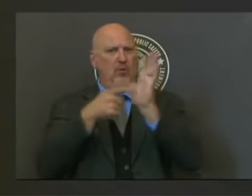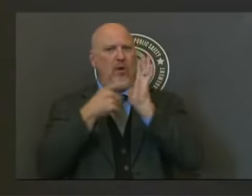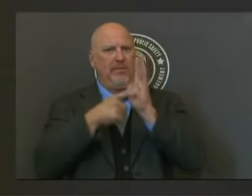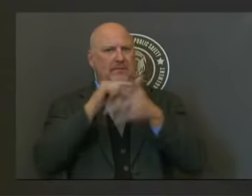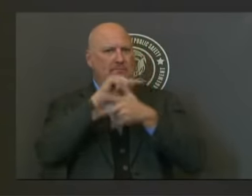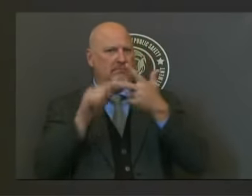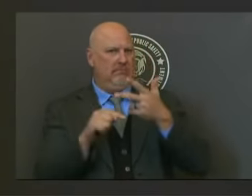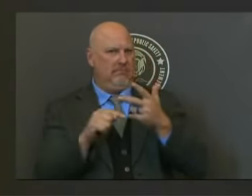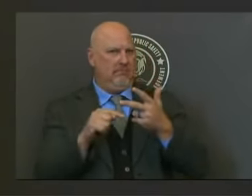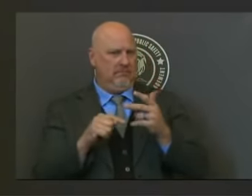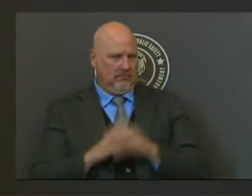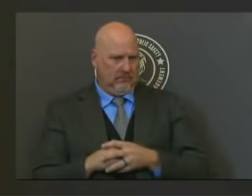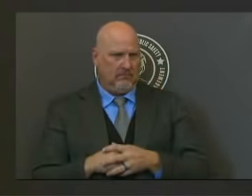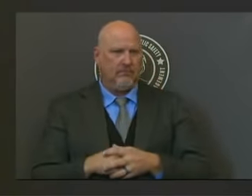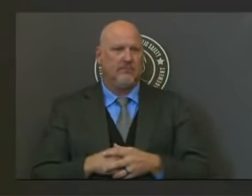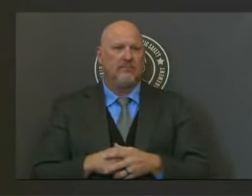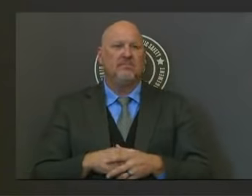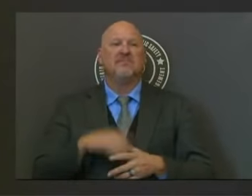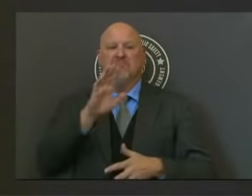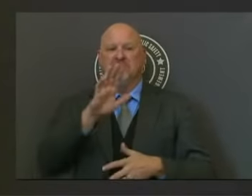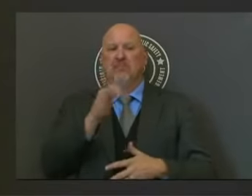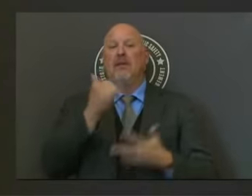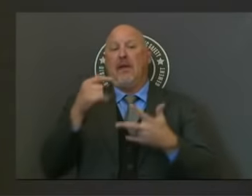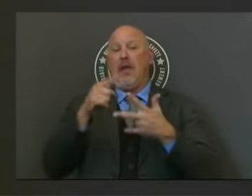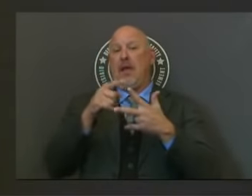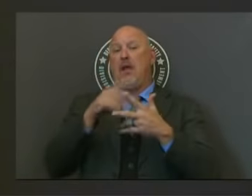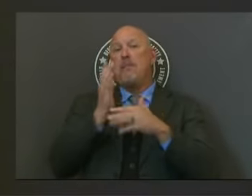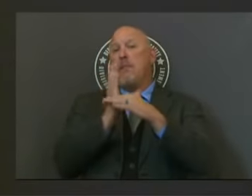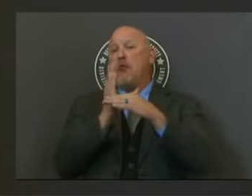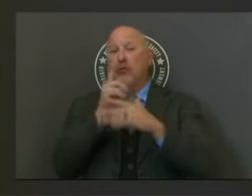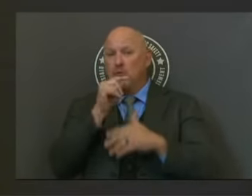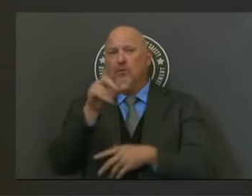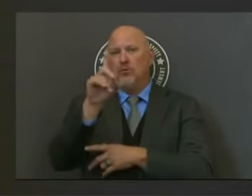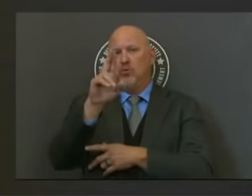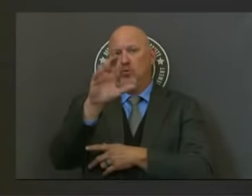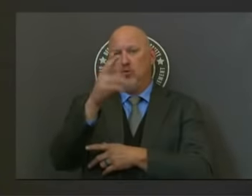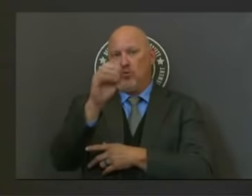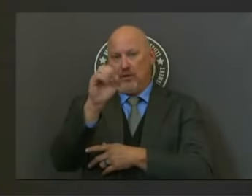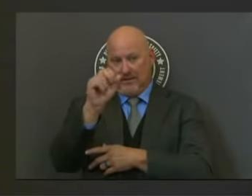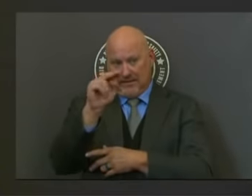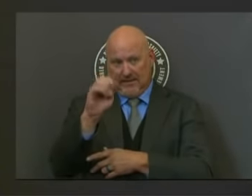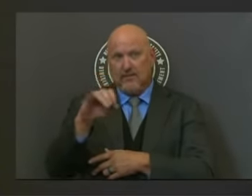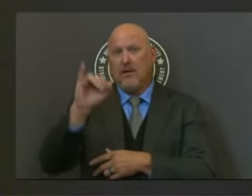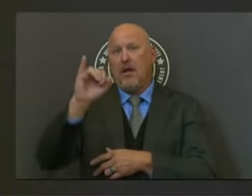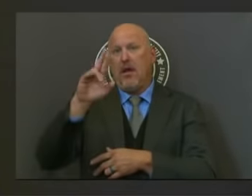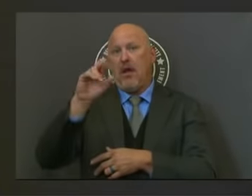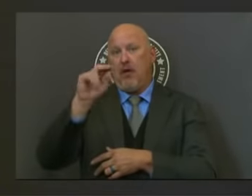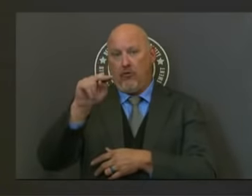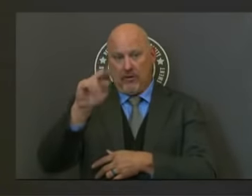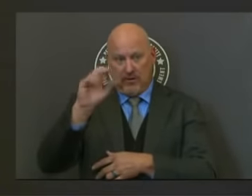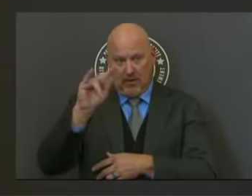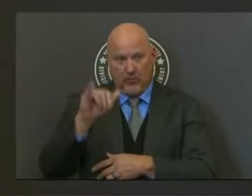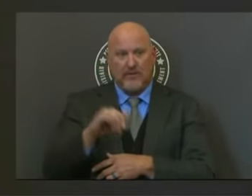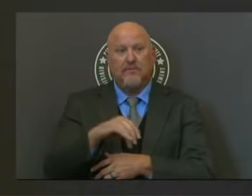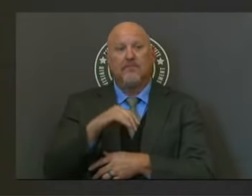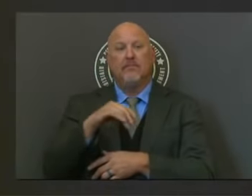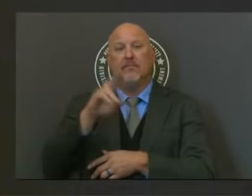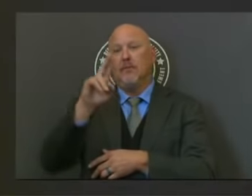Duchene